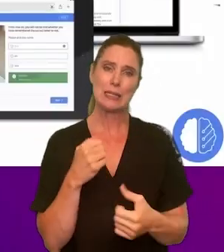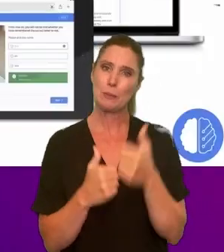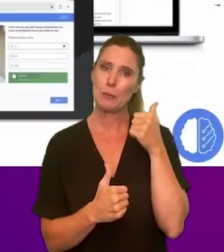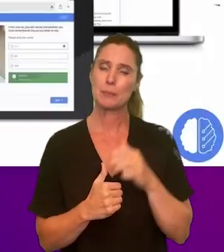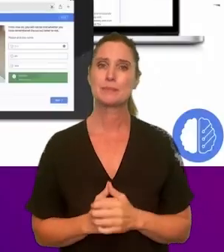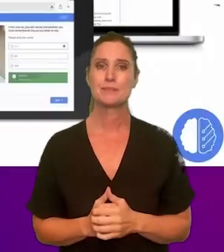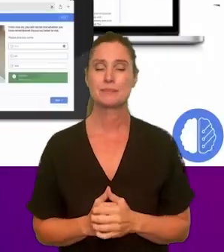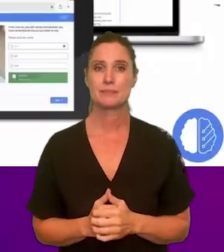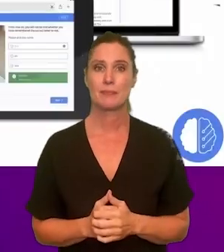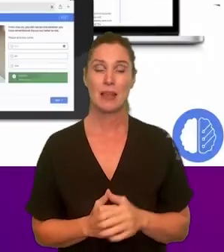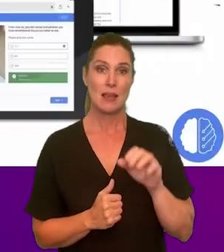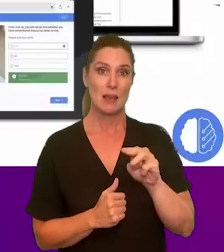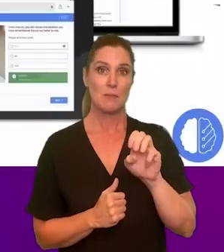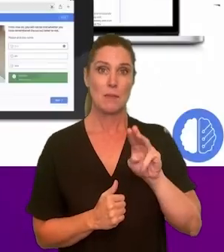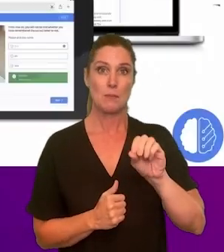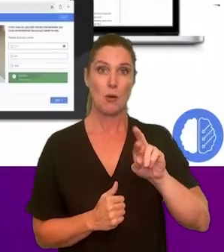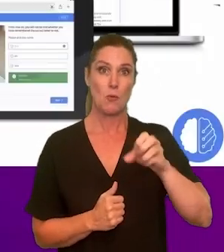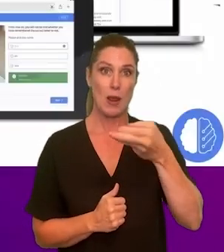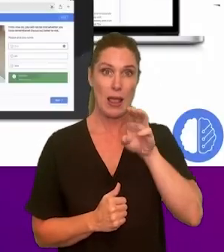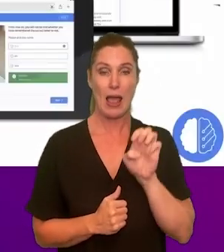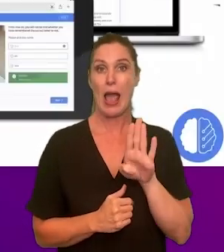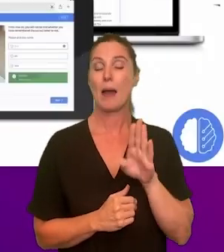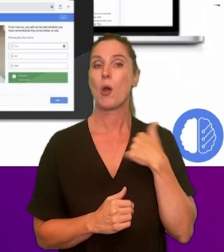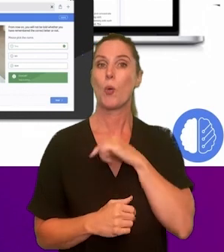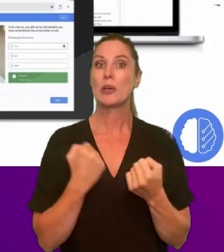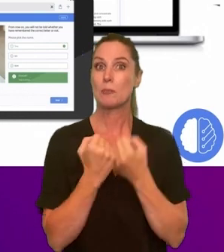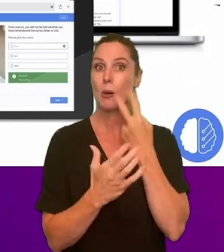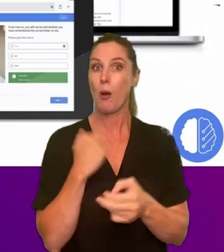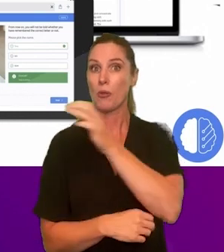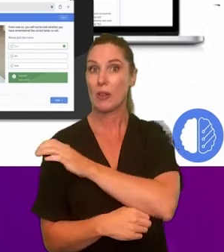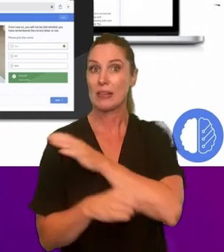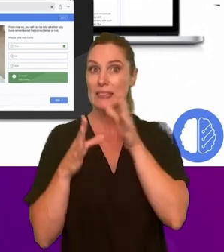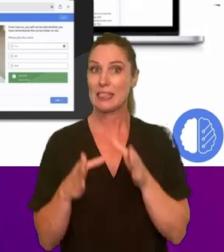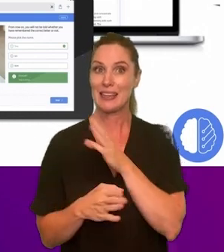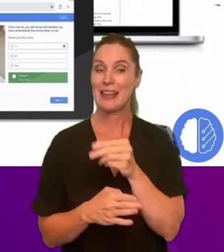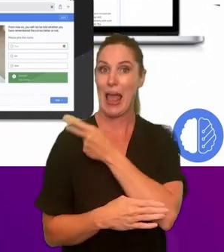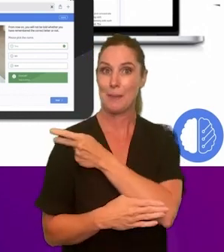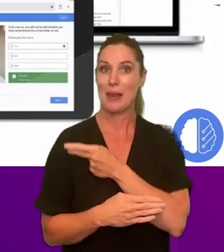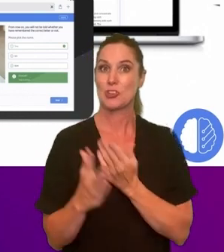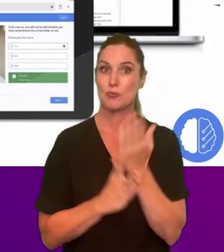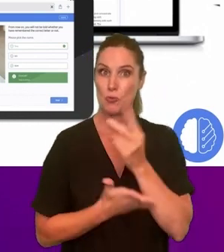At MEMORehab, we support both clinicians and patients through the rehabilitation journey.